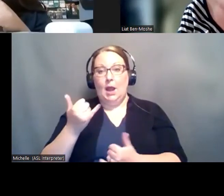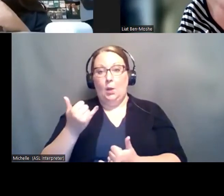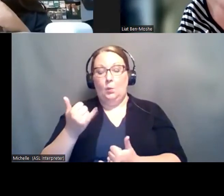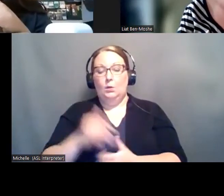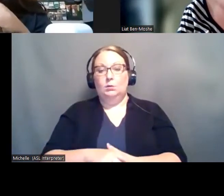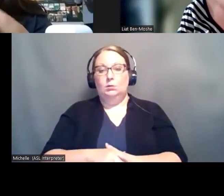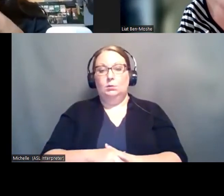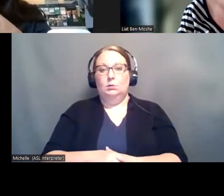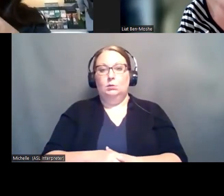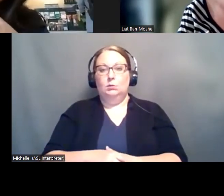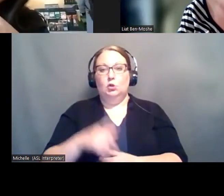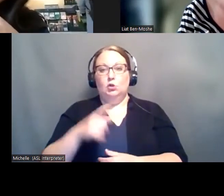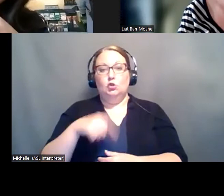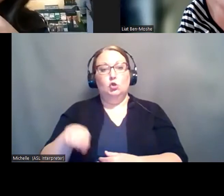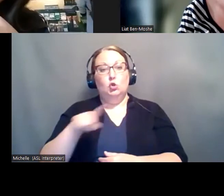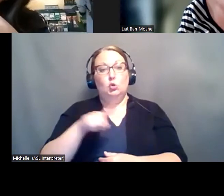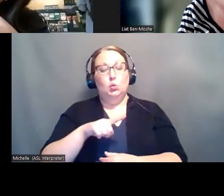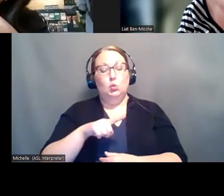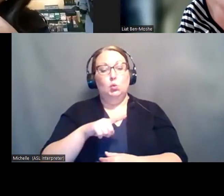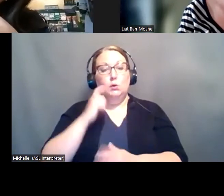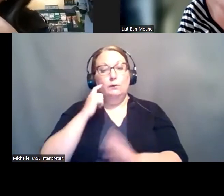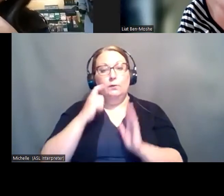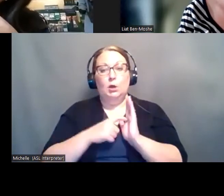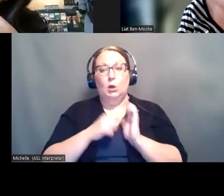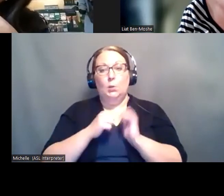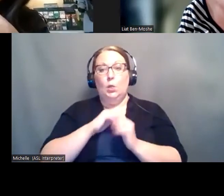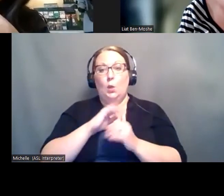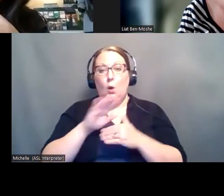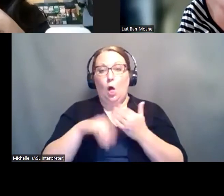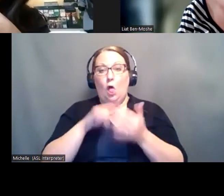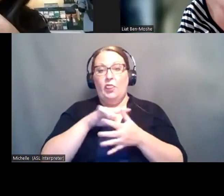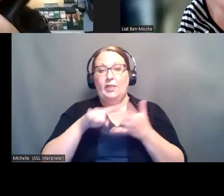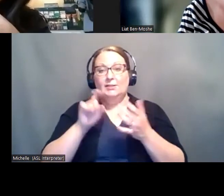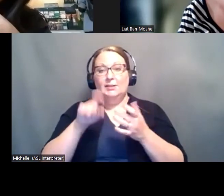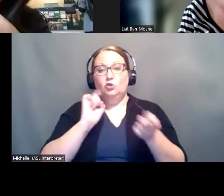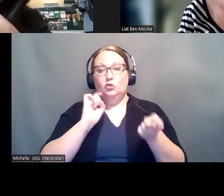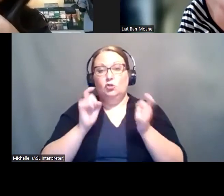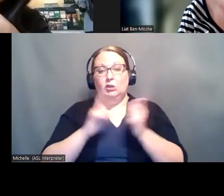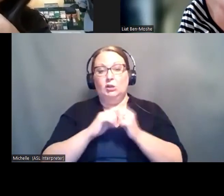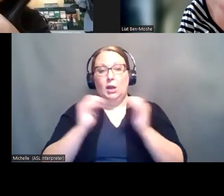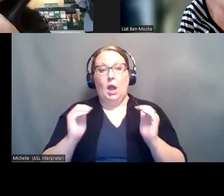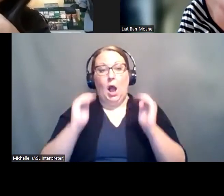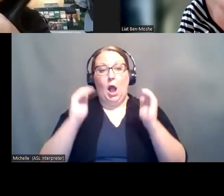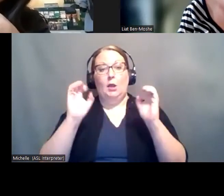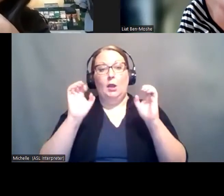"Do you find that among all the things that need changing in higher ed for disabled folks,